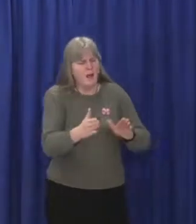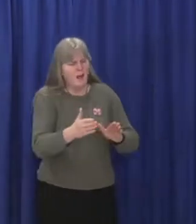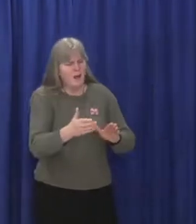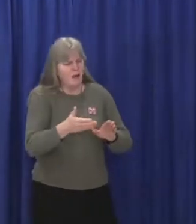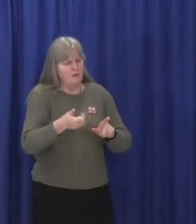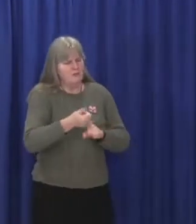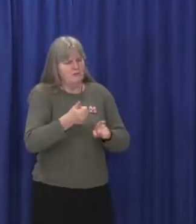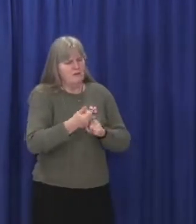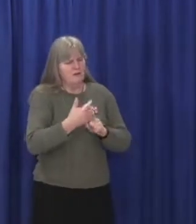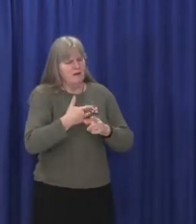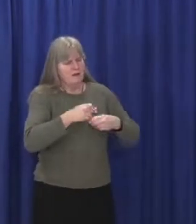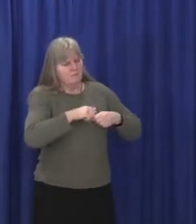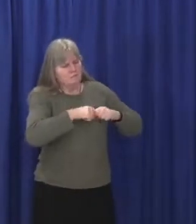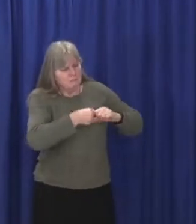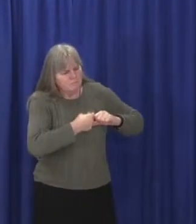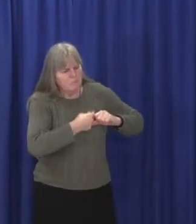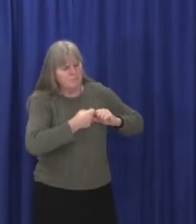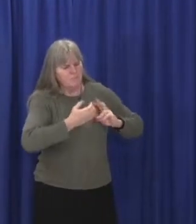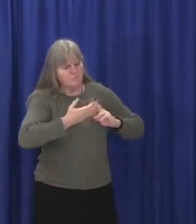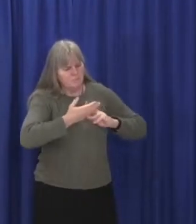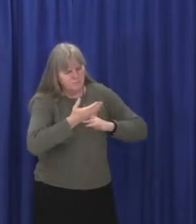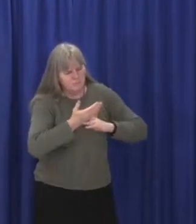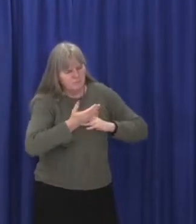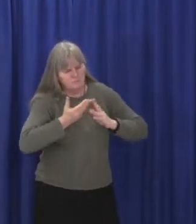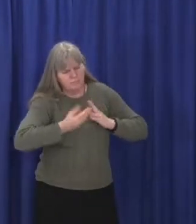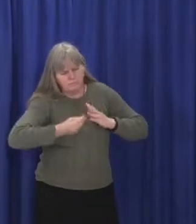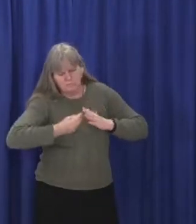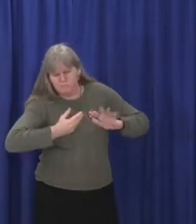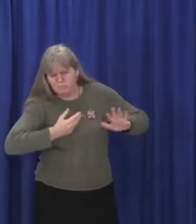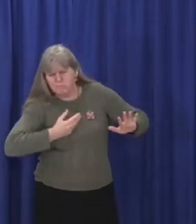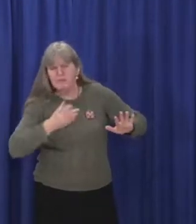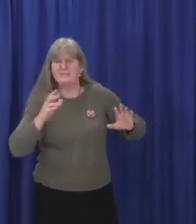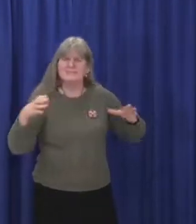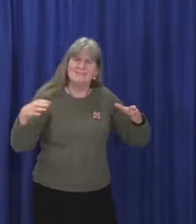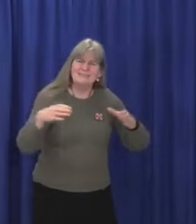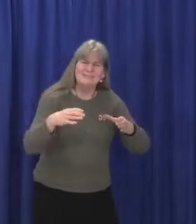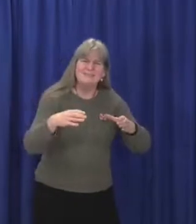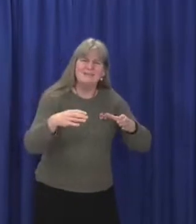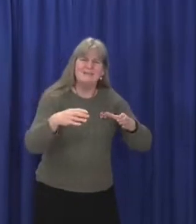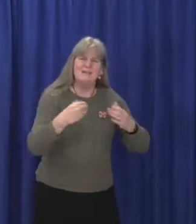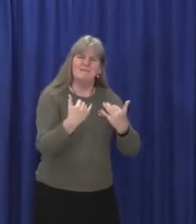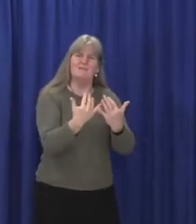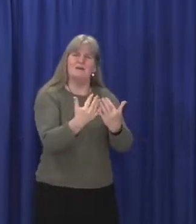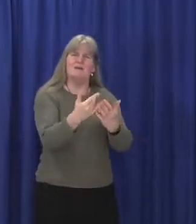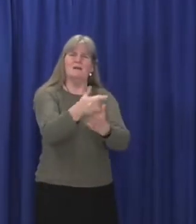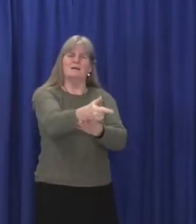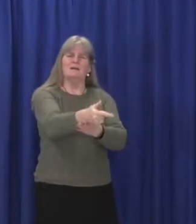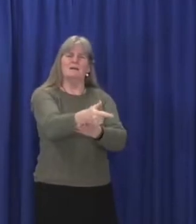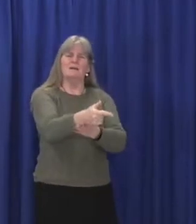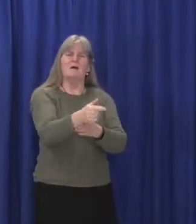as we go through these losses. And I know that Carcross Tagish First Nation